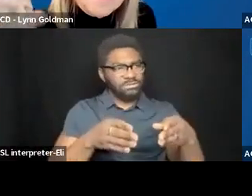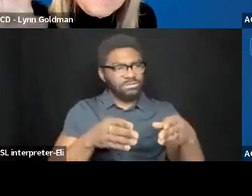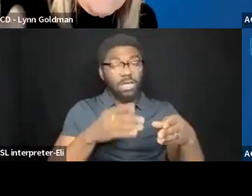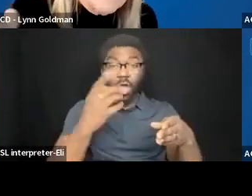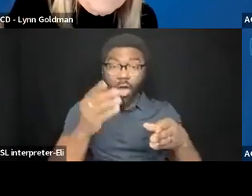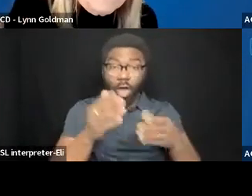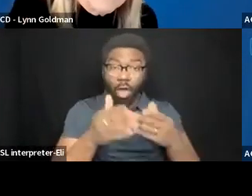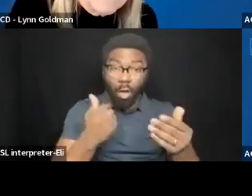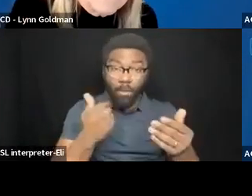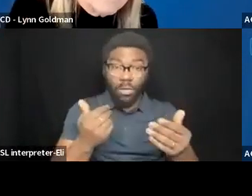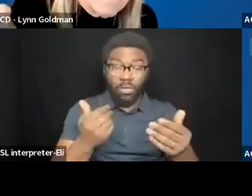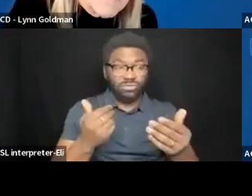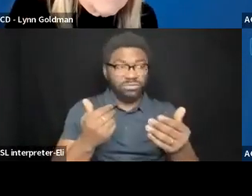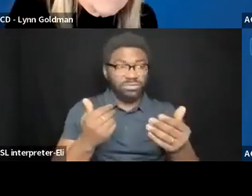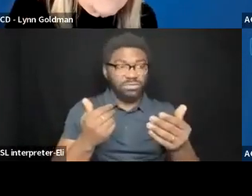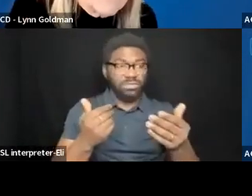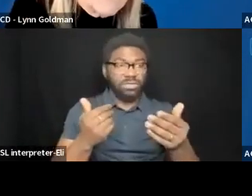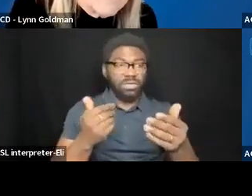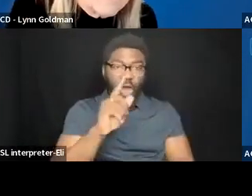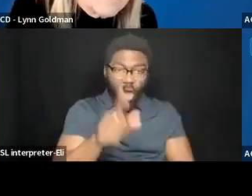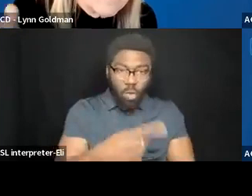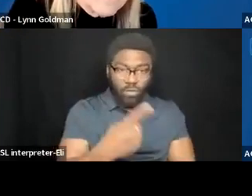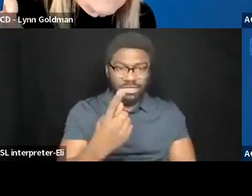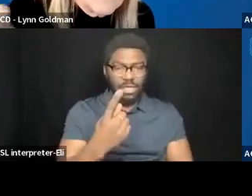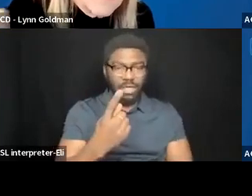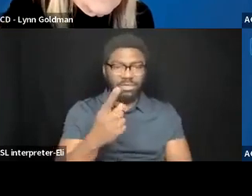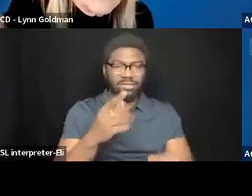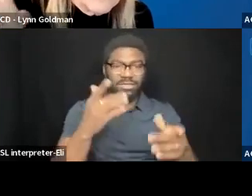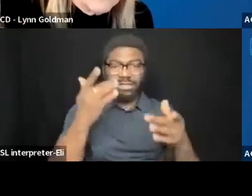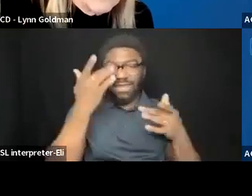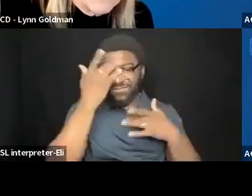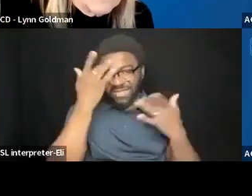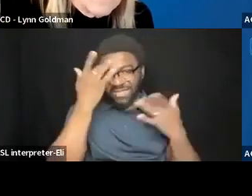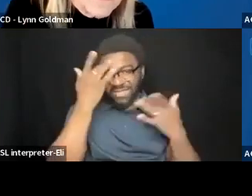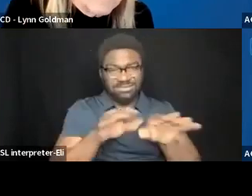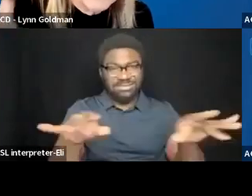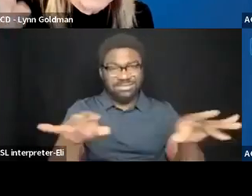on infectious disease laboratory processes. And to remember that there are clinical labs